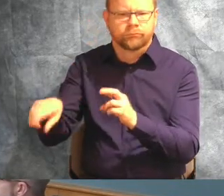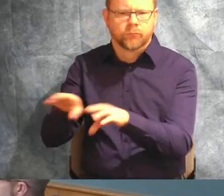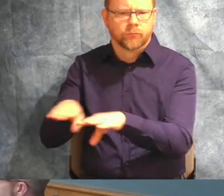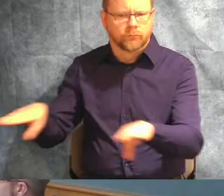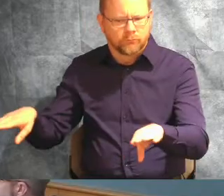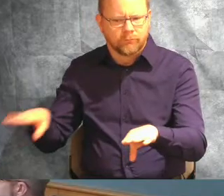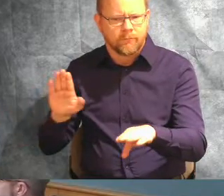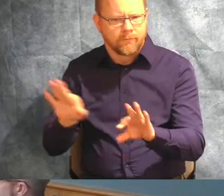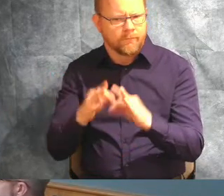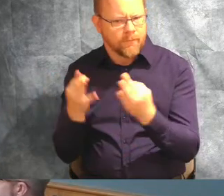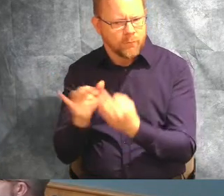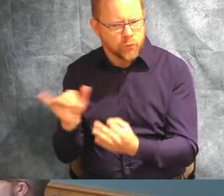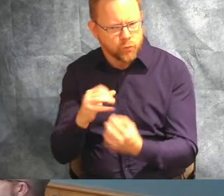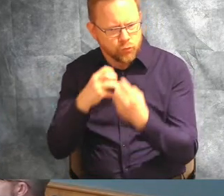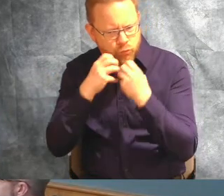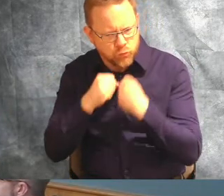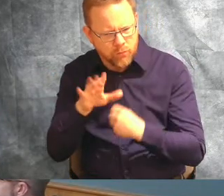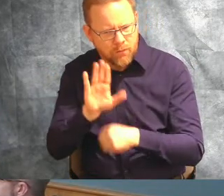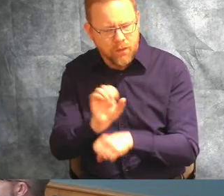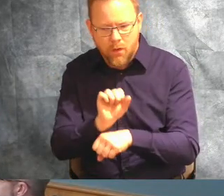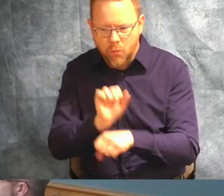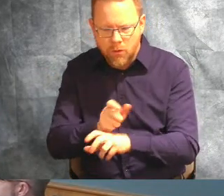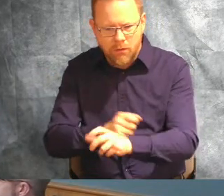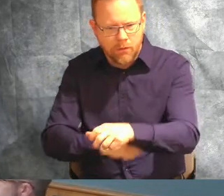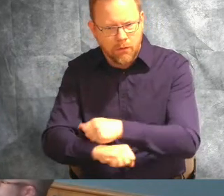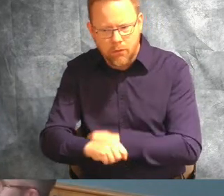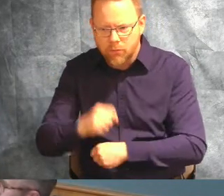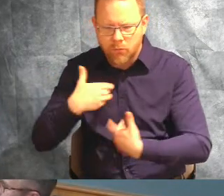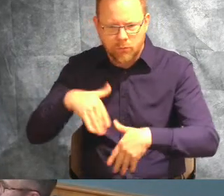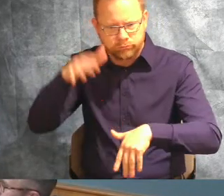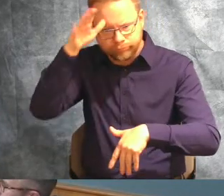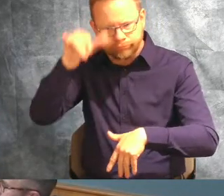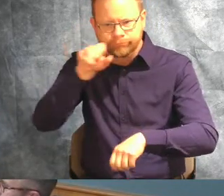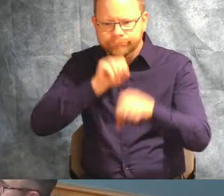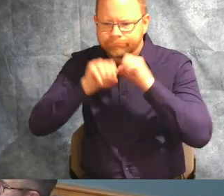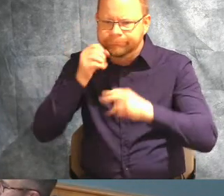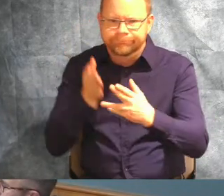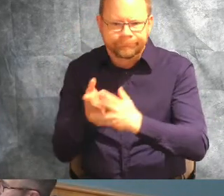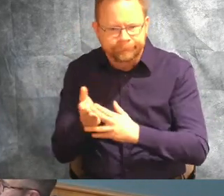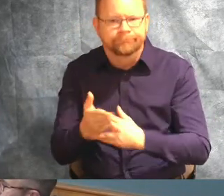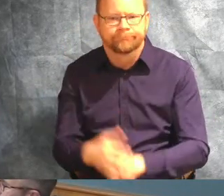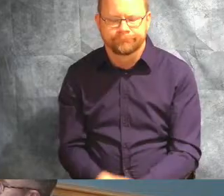their families for their effort, determination and resilience in the face of such obstacles.